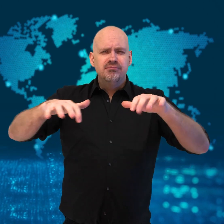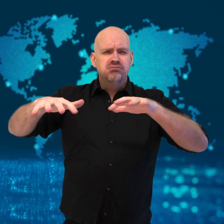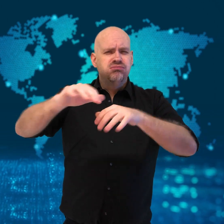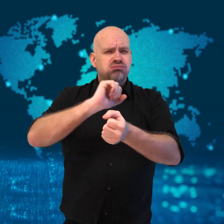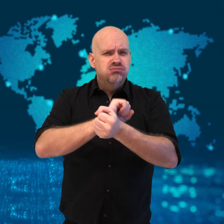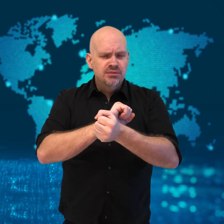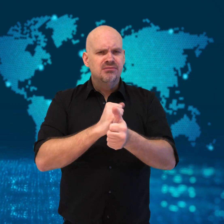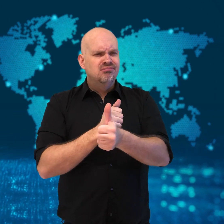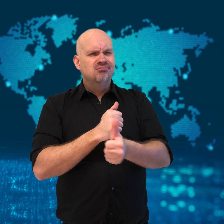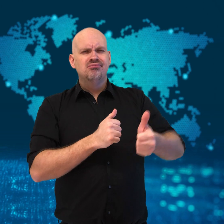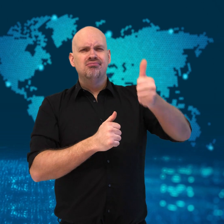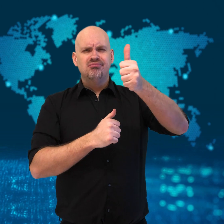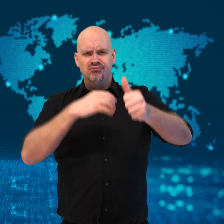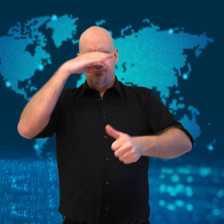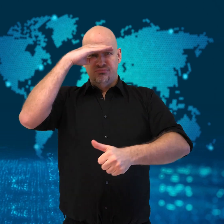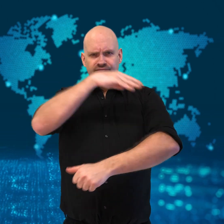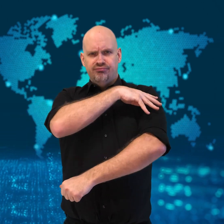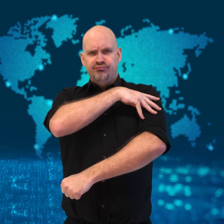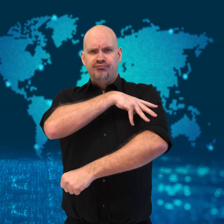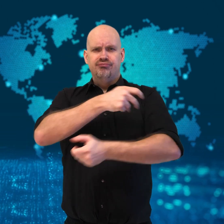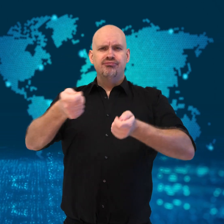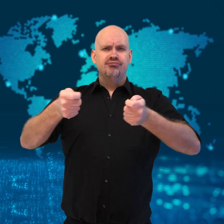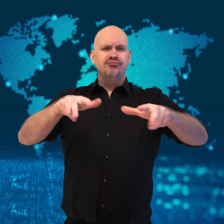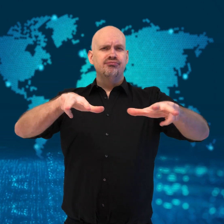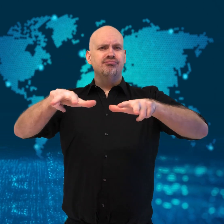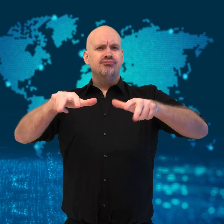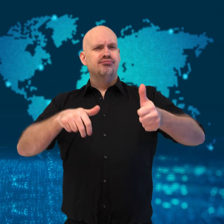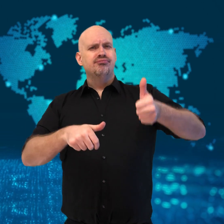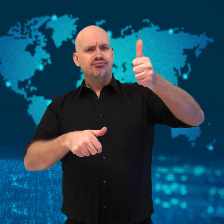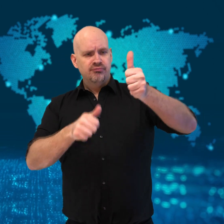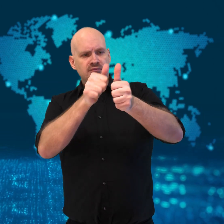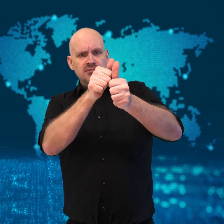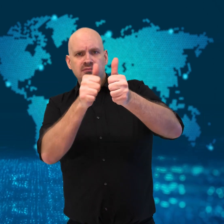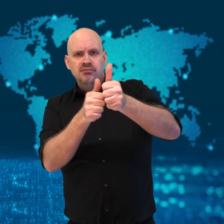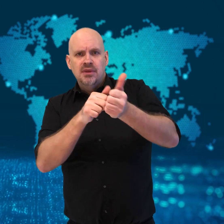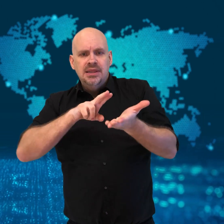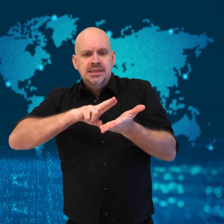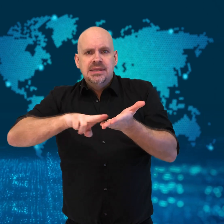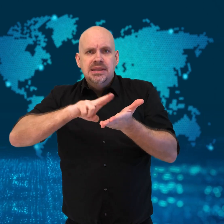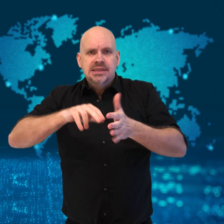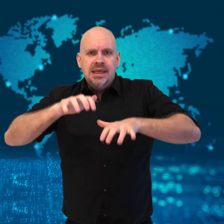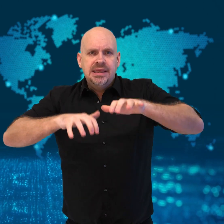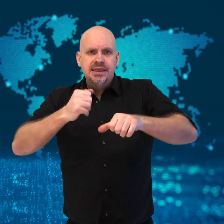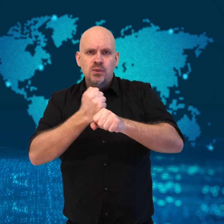a concentration camp in Poland during World War II.